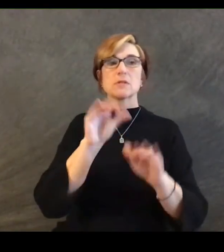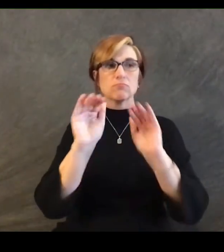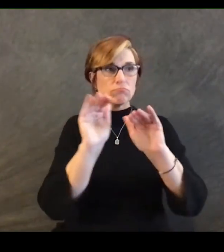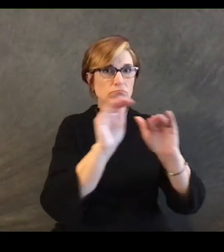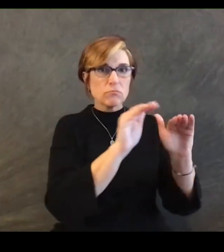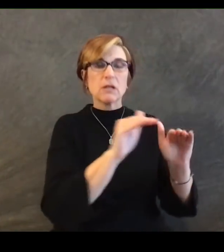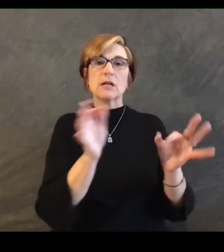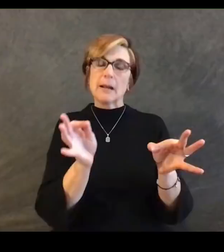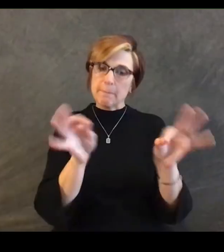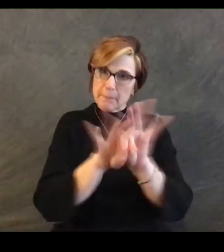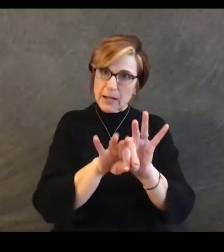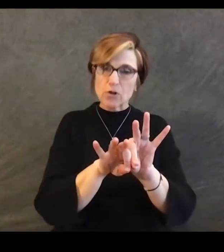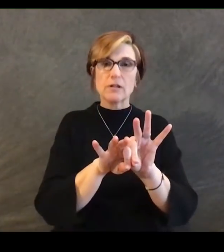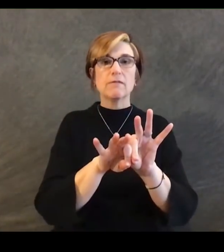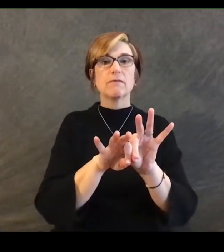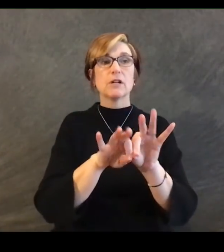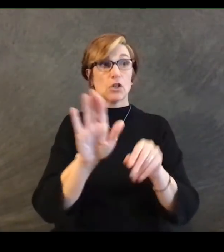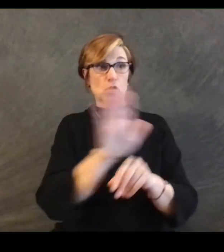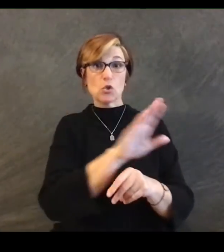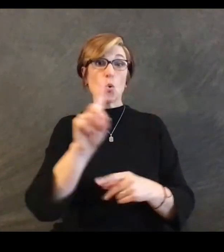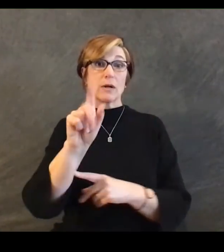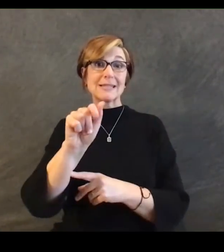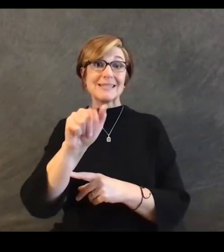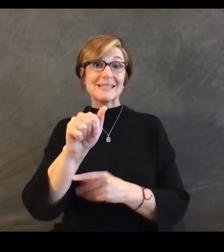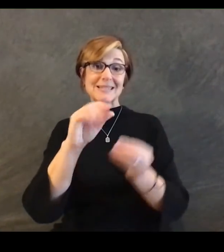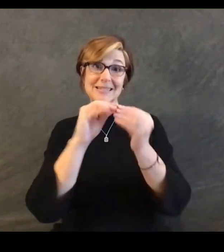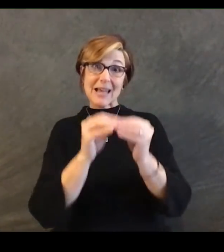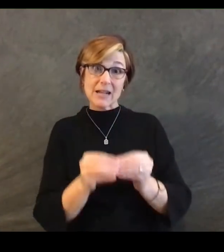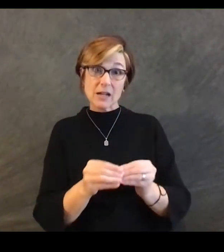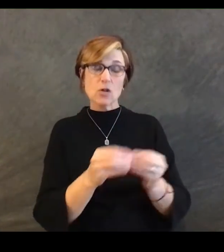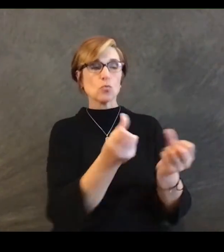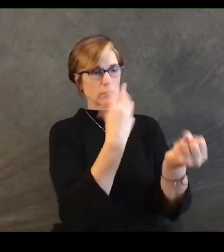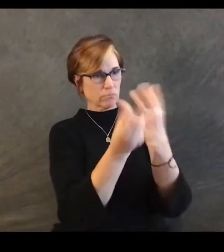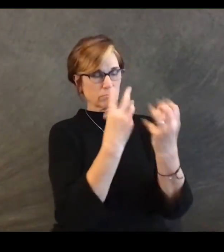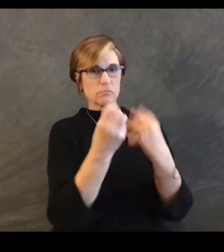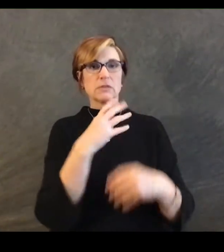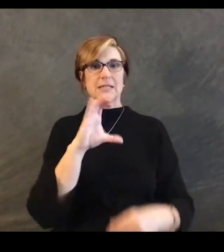continue to report daily to the CDC the results of those tests to give us the